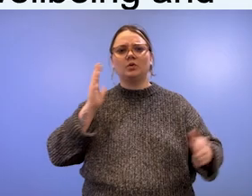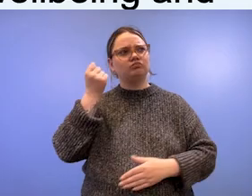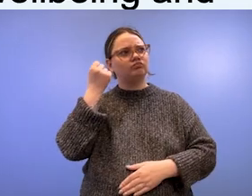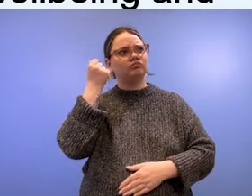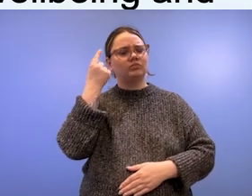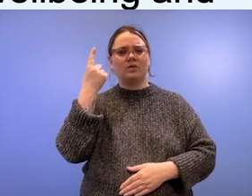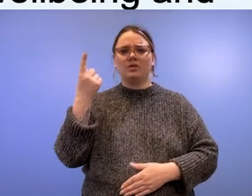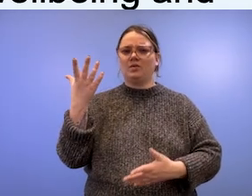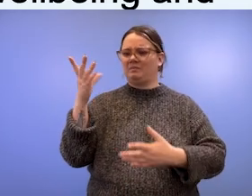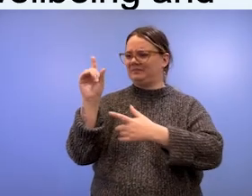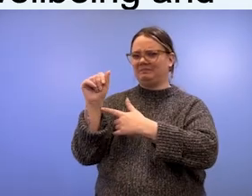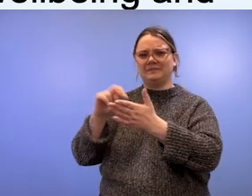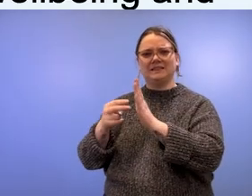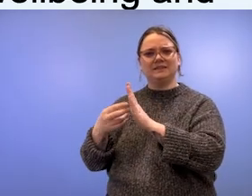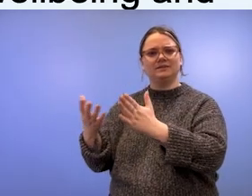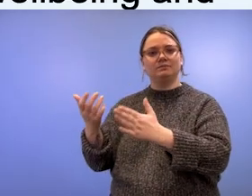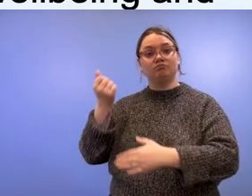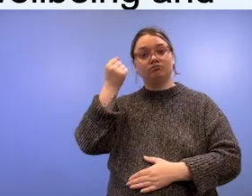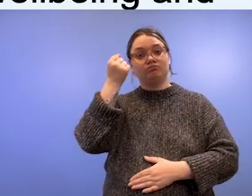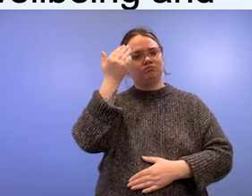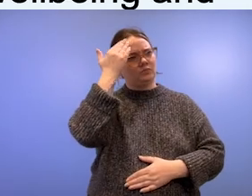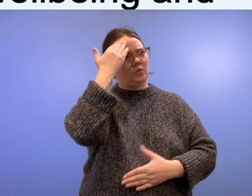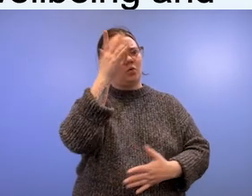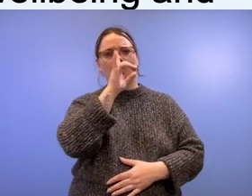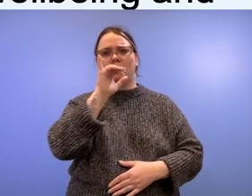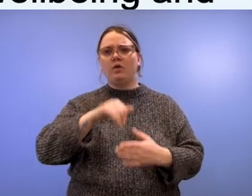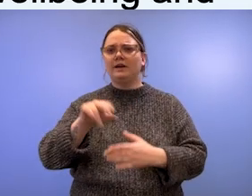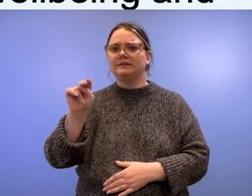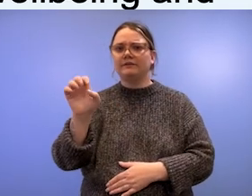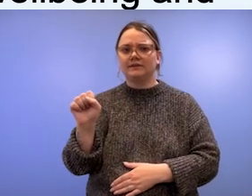disability, it is important to have a sense about what this looks like in Nova Scotia.